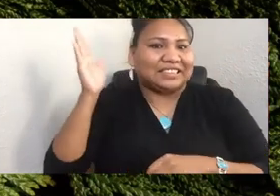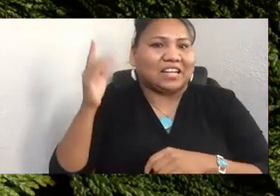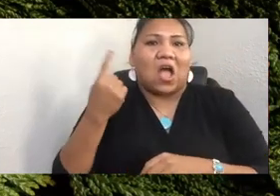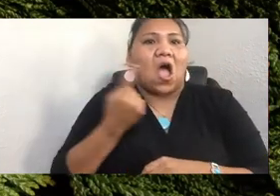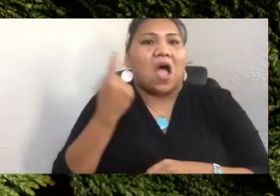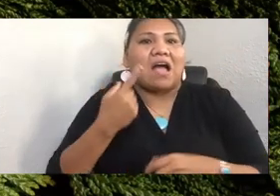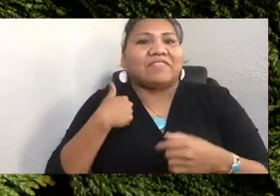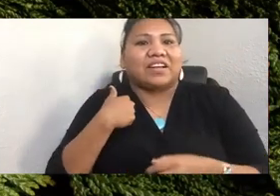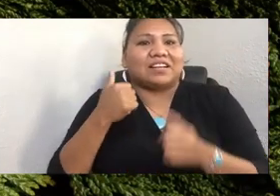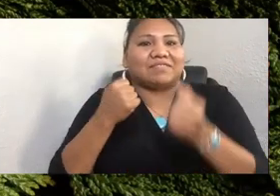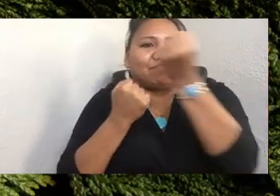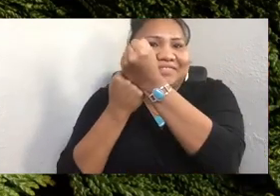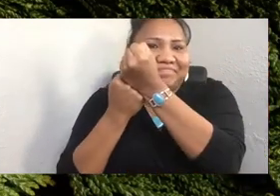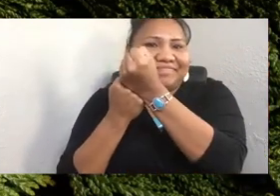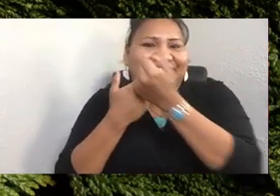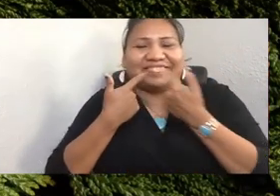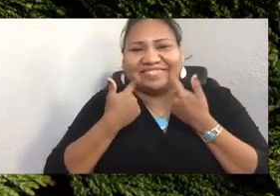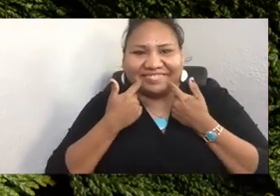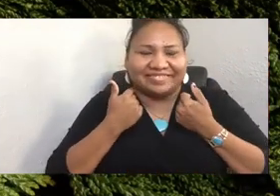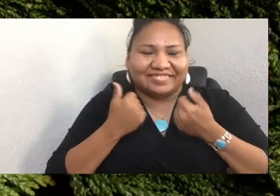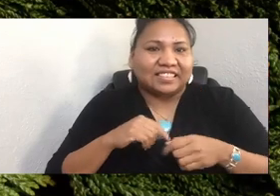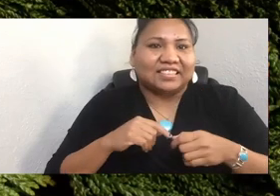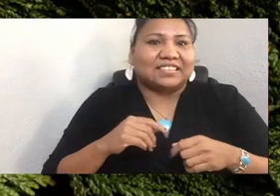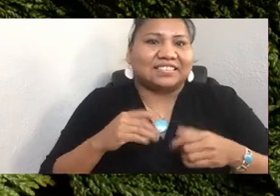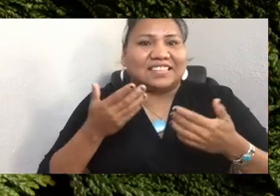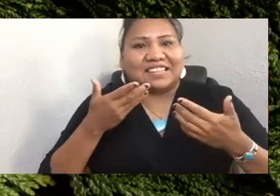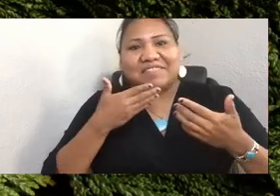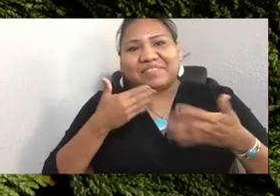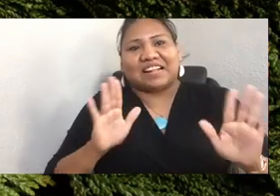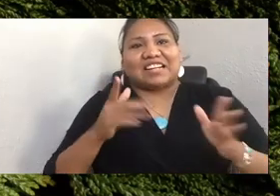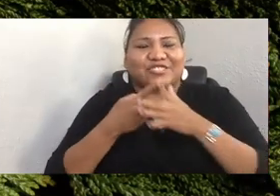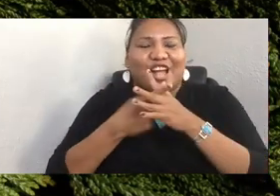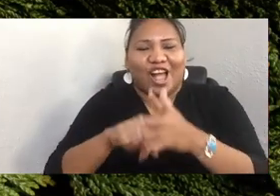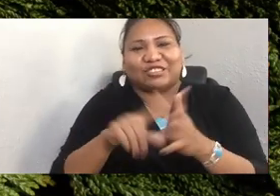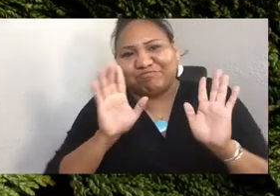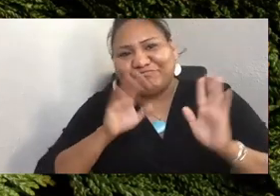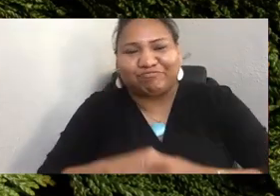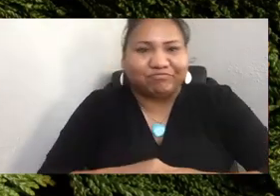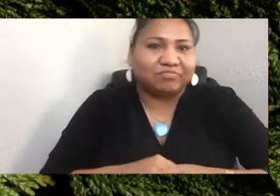But let's just get started and jump in to why we are here.